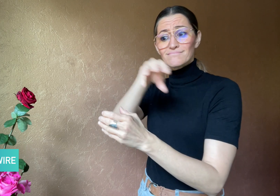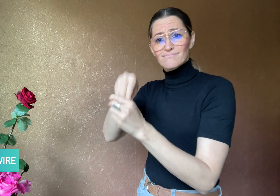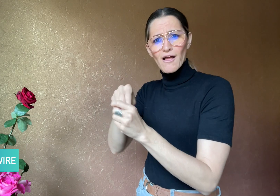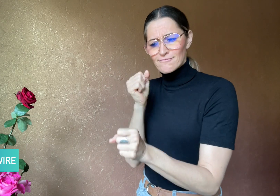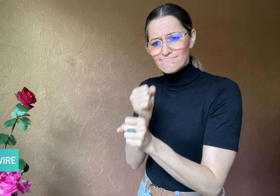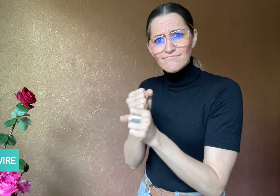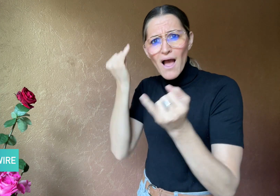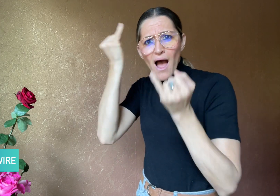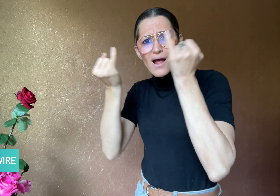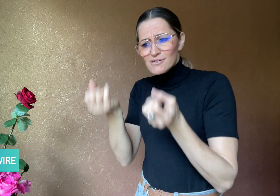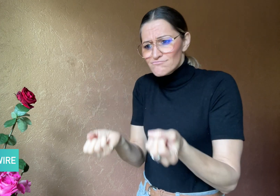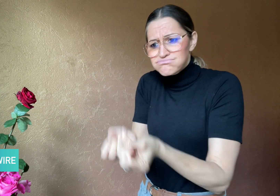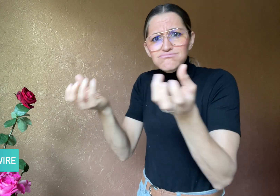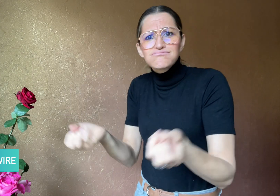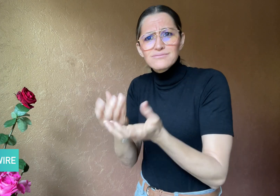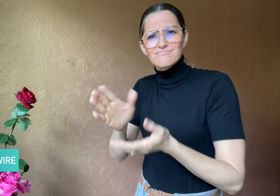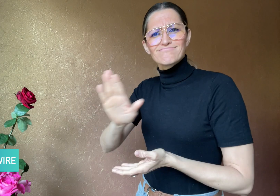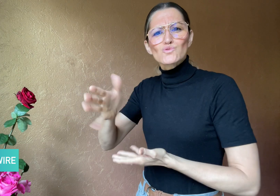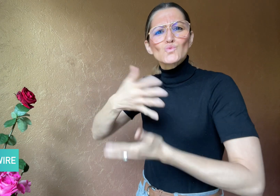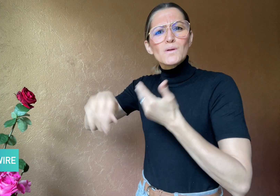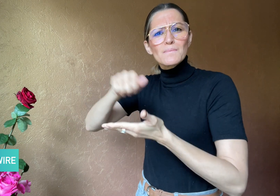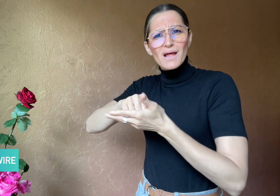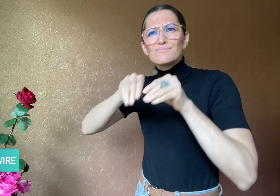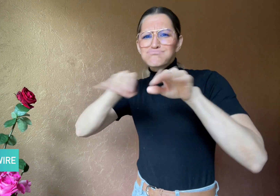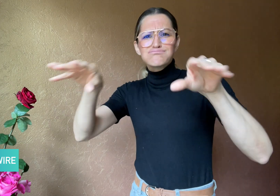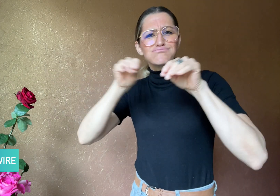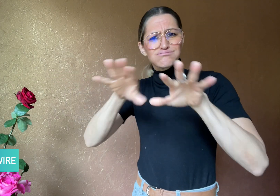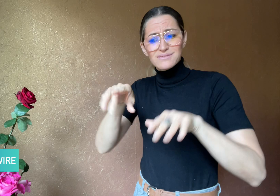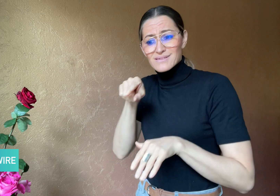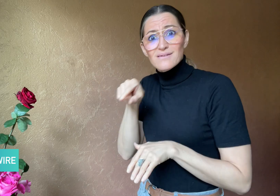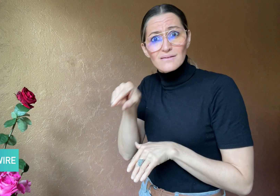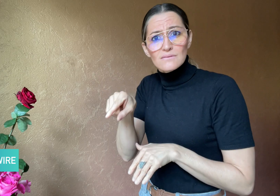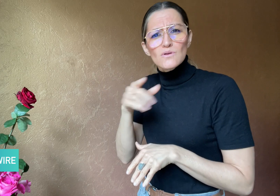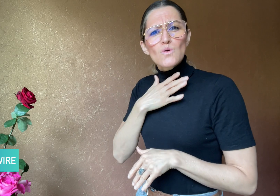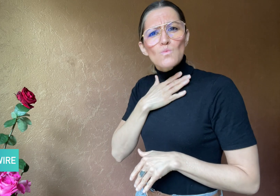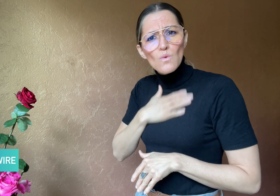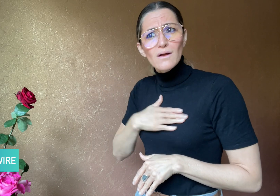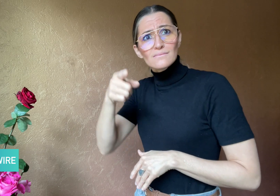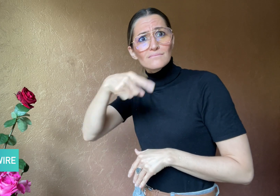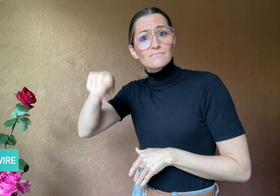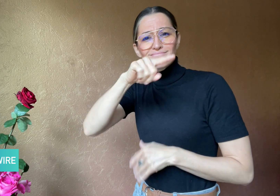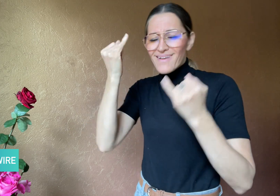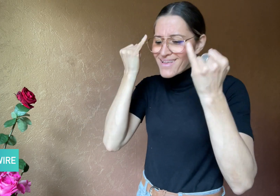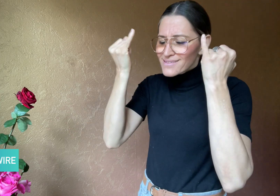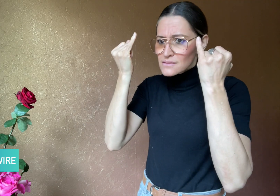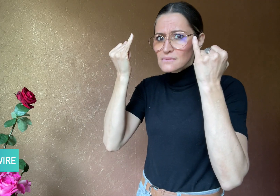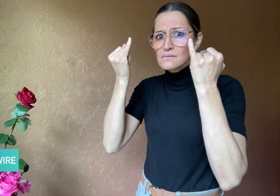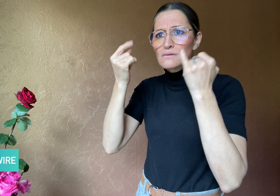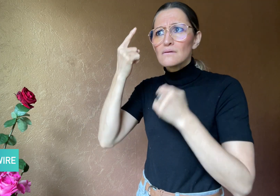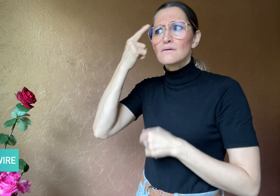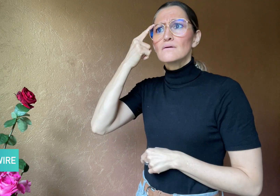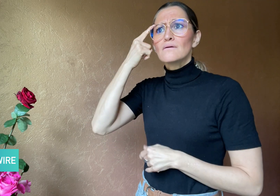Deaf people when creating their content. For many people,